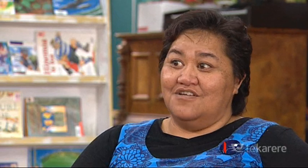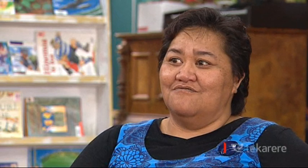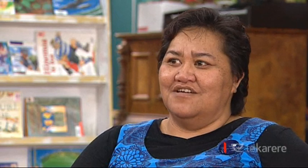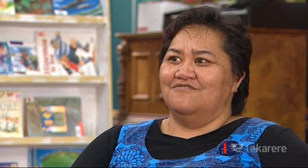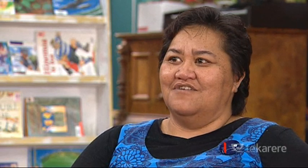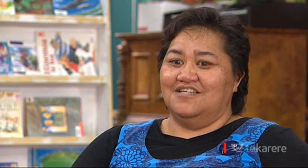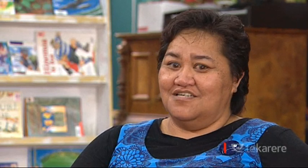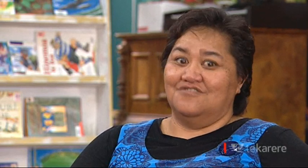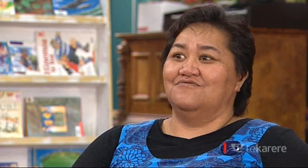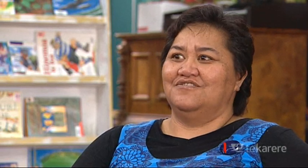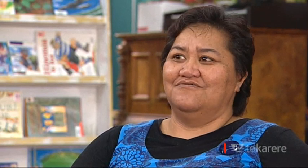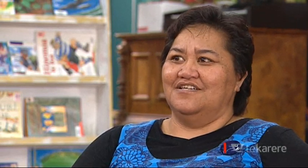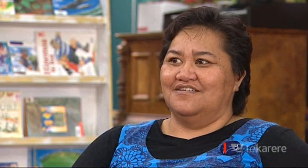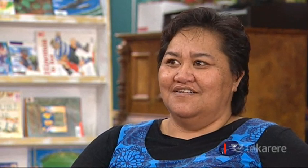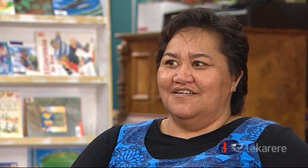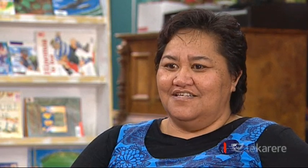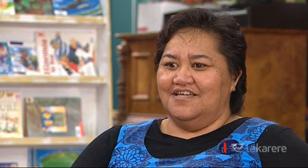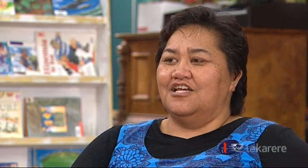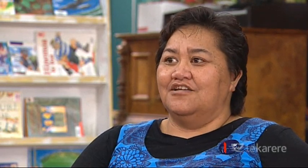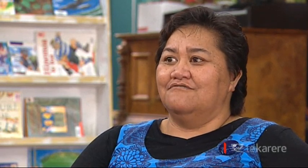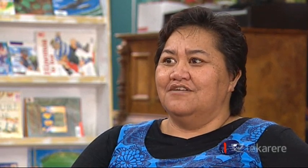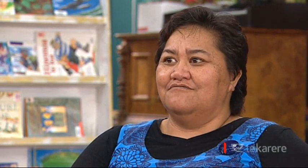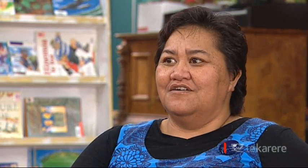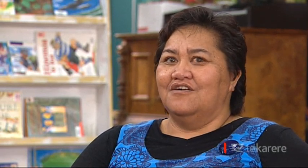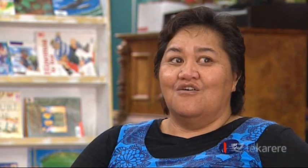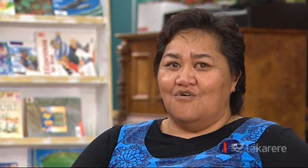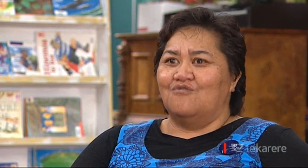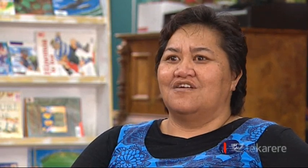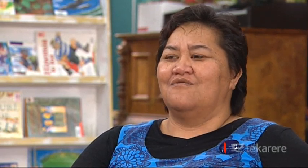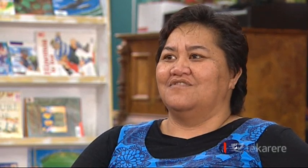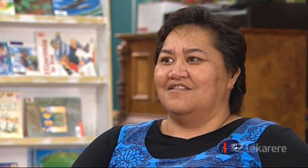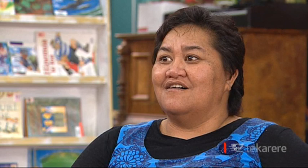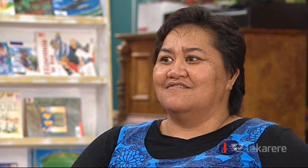And if someone is blessed with both these gifts,